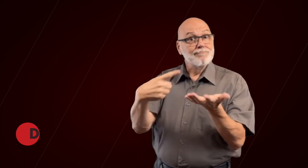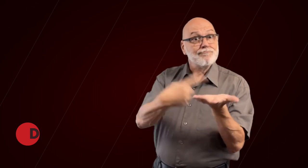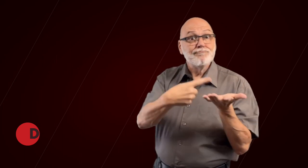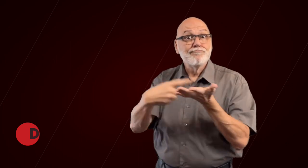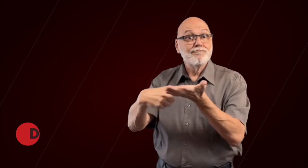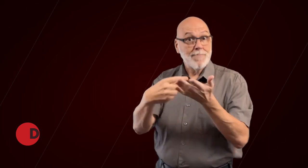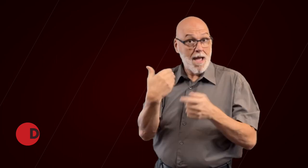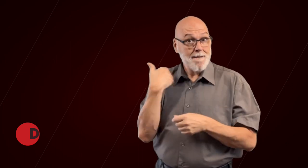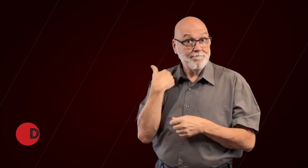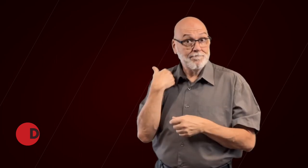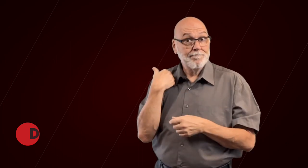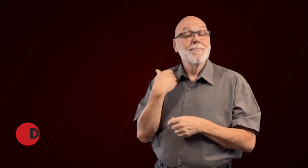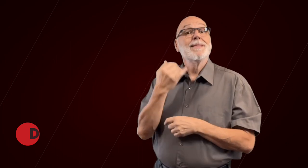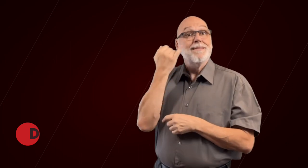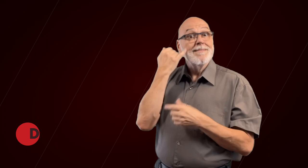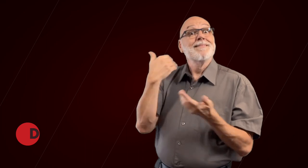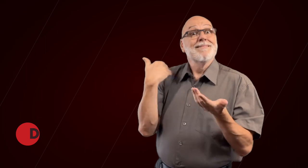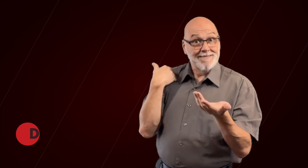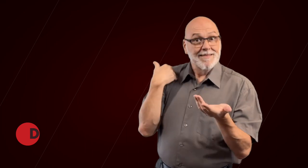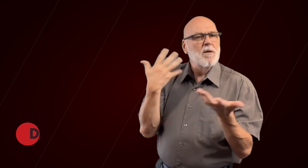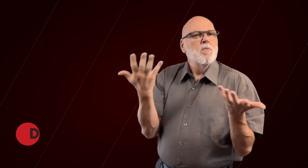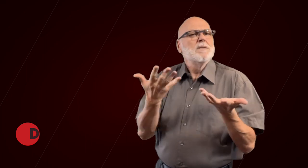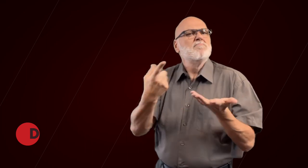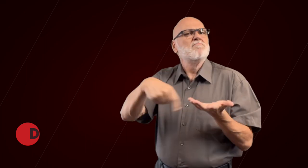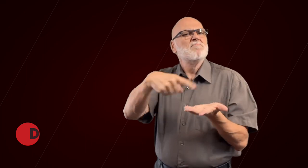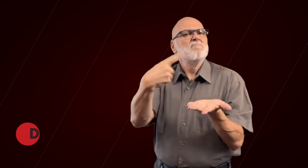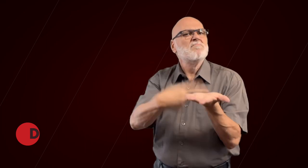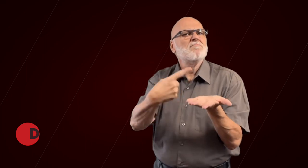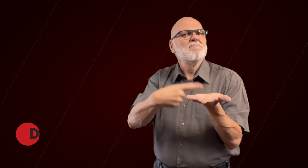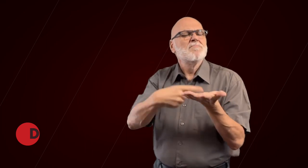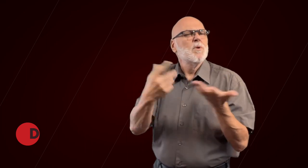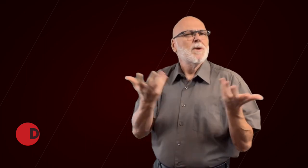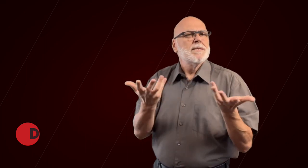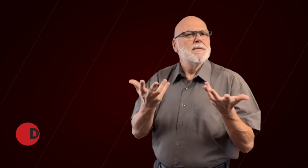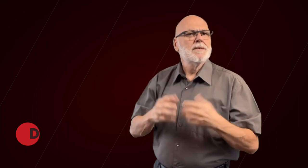the Festival and what will they discuss?